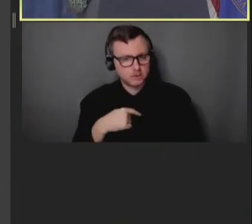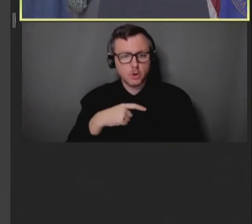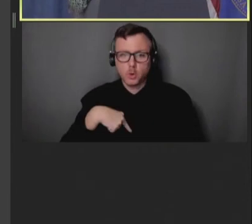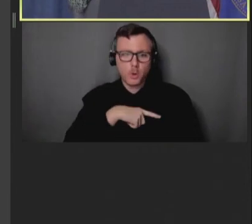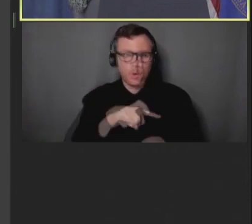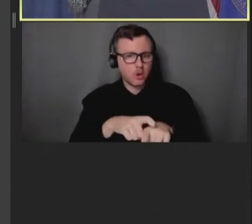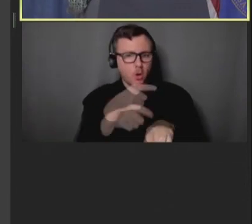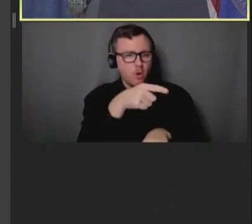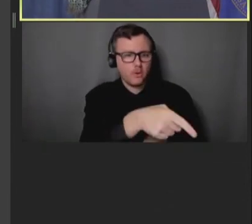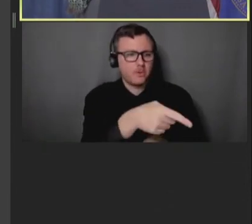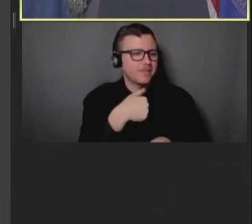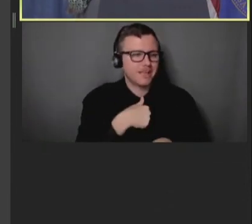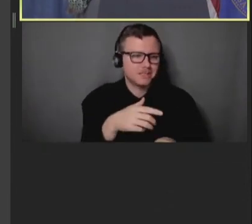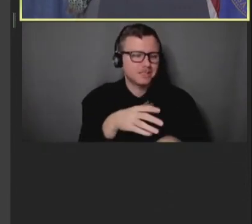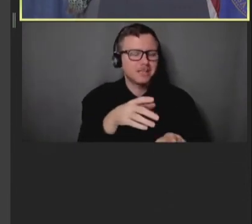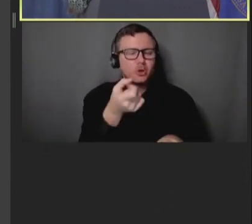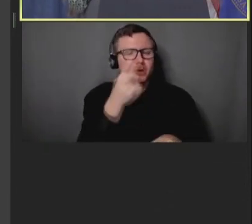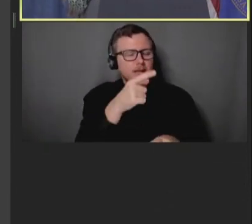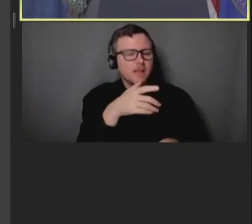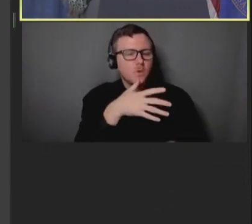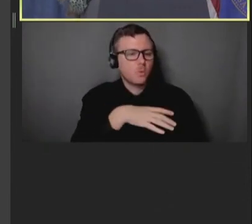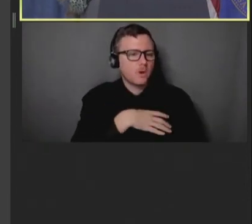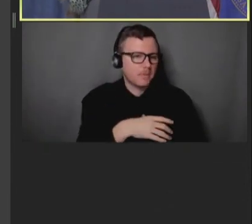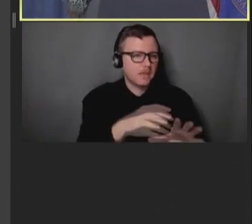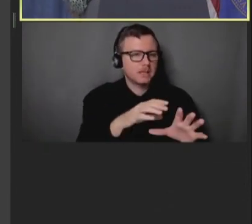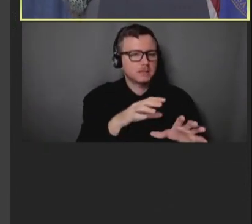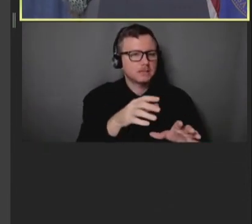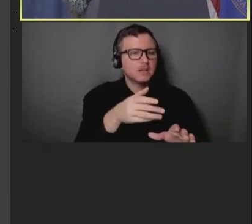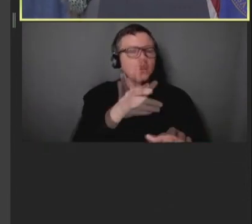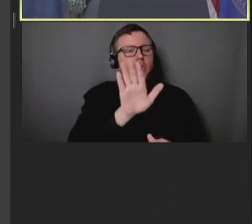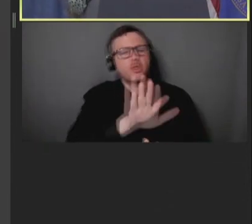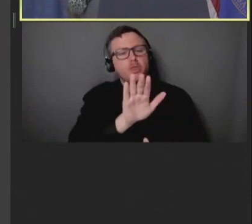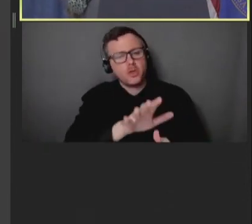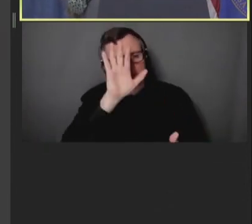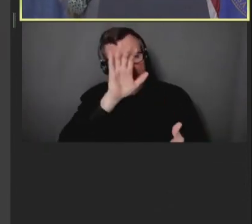This is a group of women, and of course their spouses got roped into it,